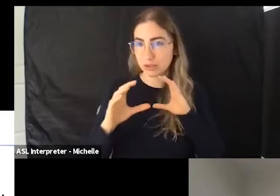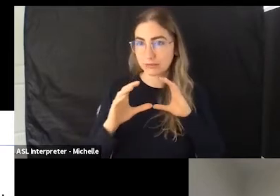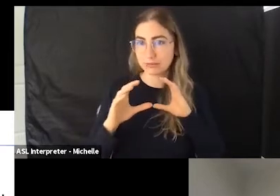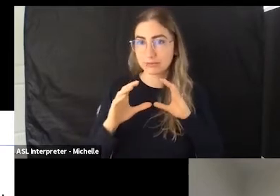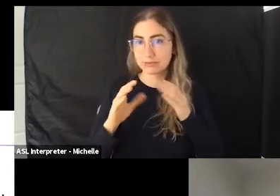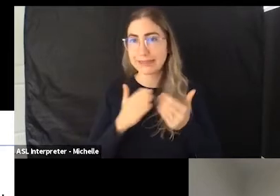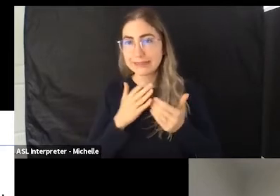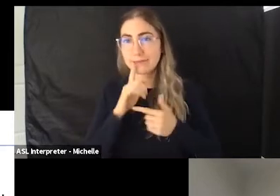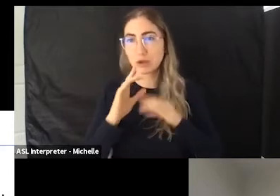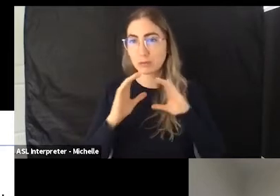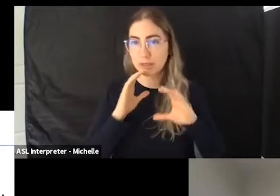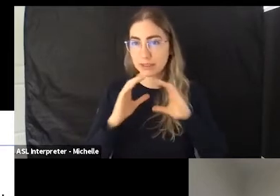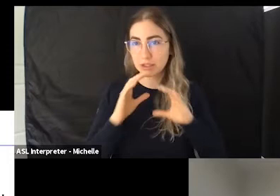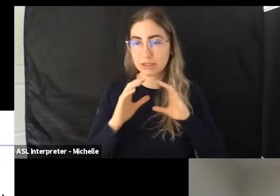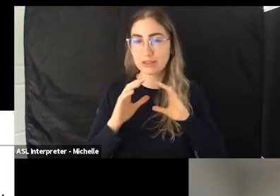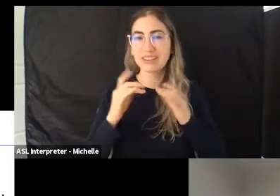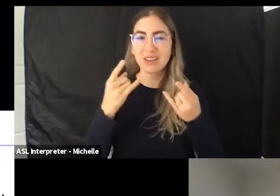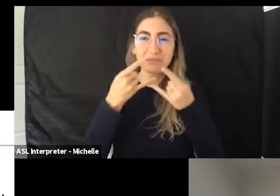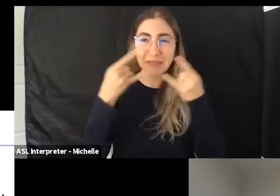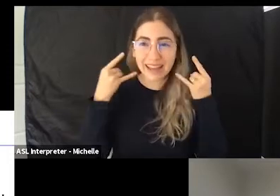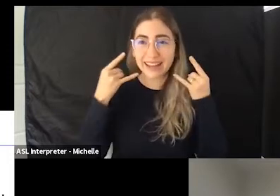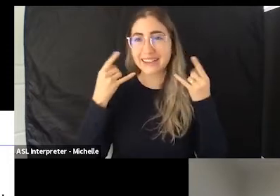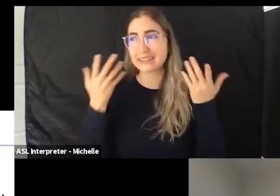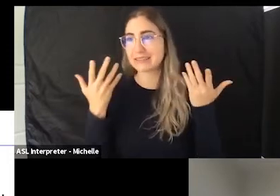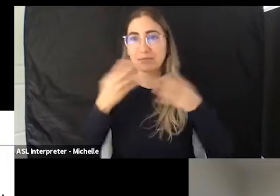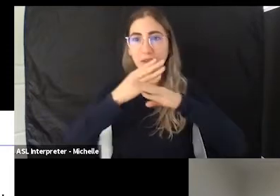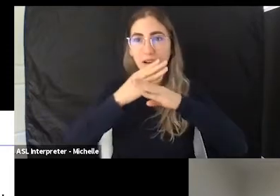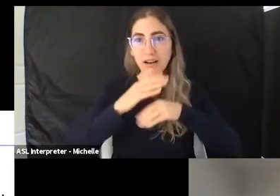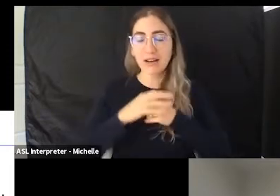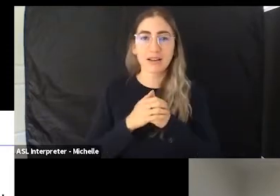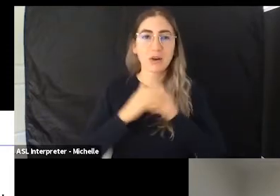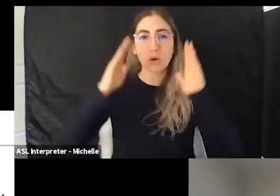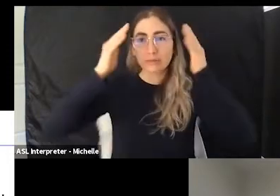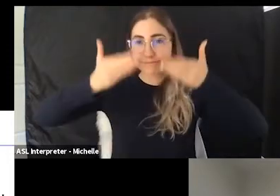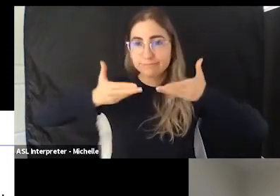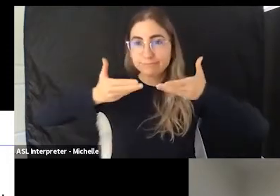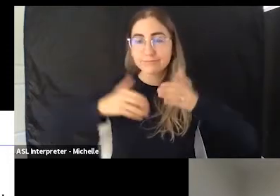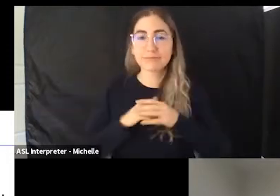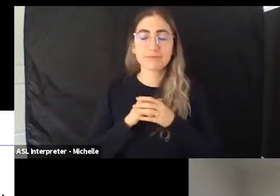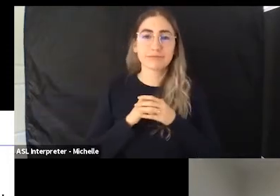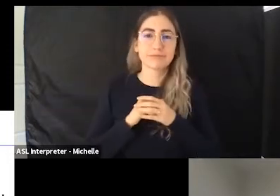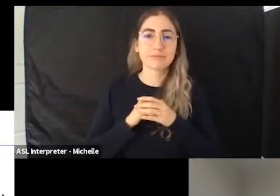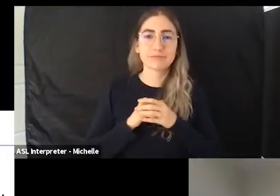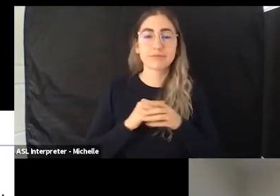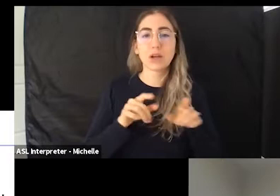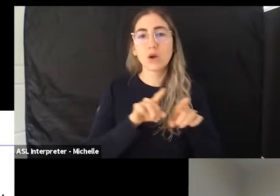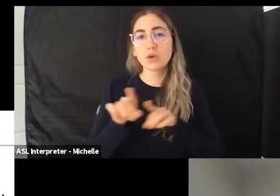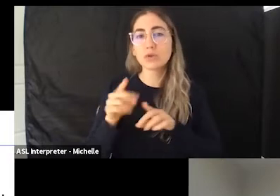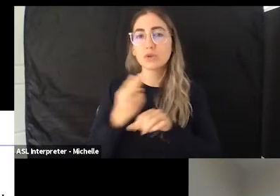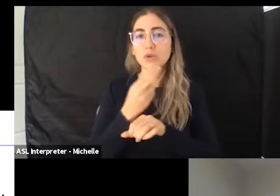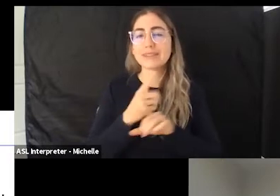MEASURES IN PLACE SUCH AS FACE MASKS AND SUCH AS FACE MASKS AND PLEXIGLASS BARRIERS AND WHEN USING PLEXIGLASS BARRIERS AND WHEN USING DIFFERENT DIFFERENT KINDS OF FORMATS LIKE VIDEO CALLING, WHAT WAS KINDS OF FORMATS LIKE VIDEO CALLING, WHAT WAS EASY, WHAT